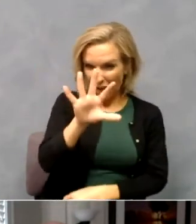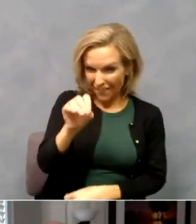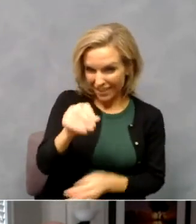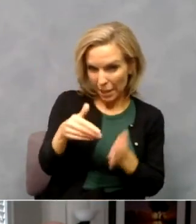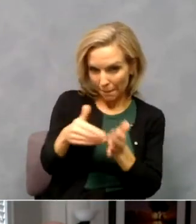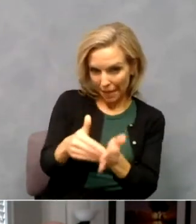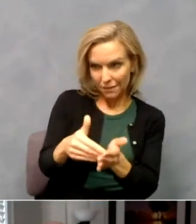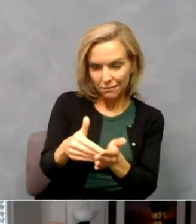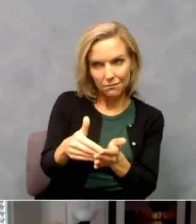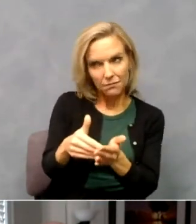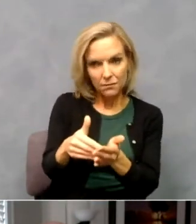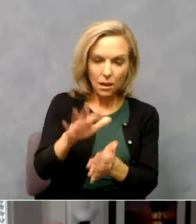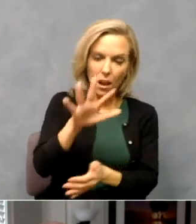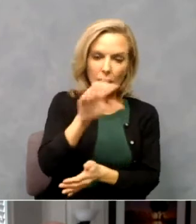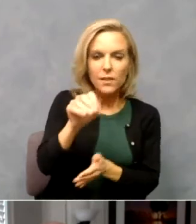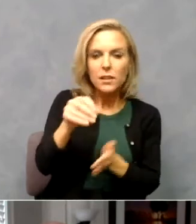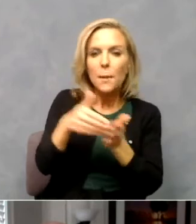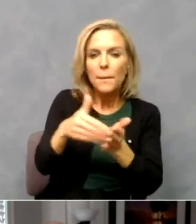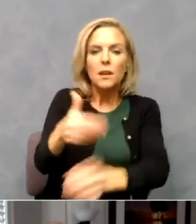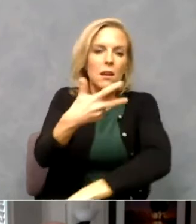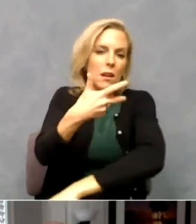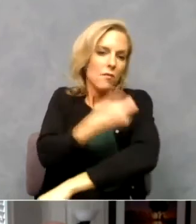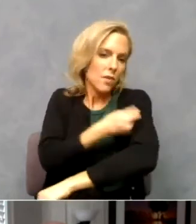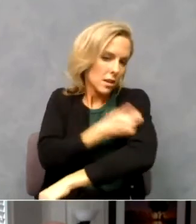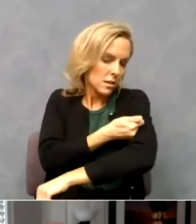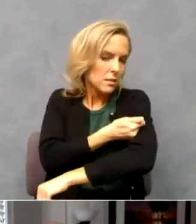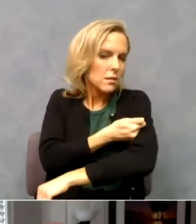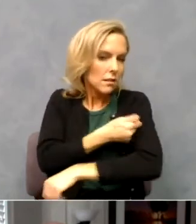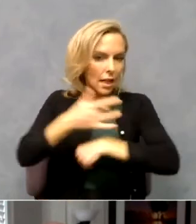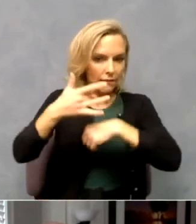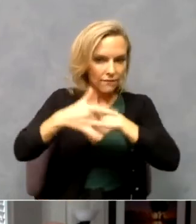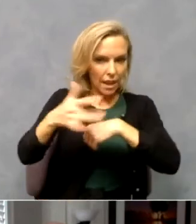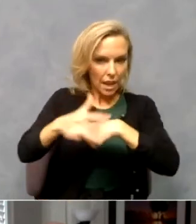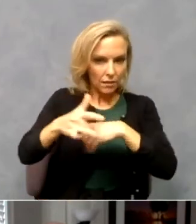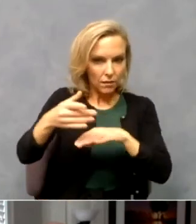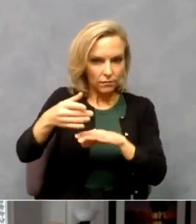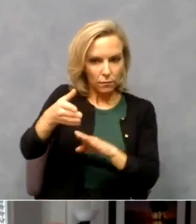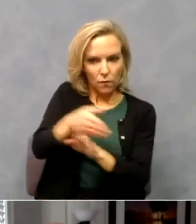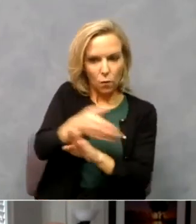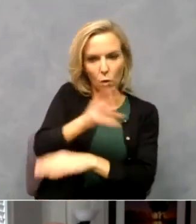50 million vaccine courses available by March 1st. If you add up all these